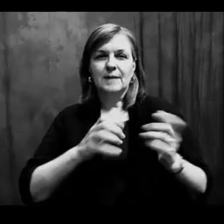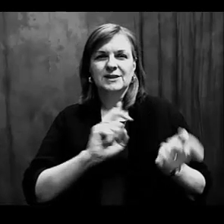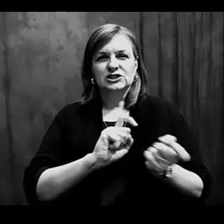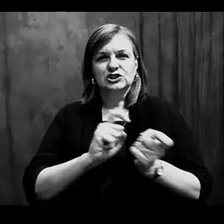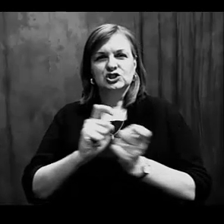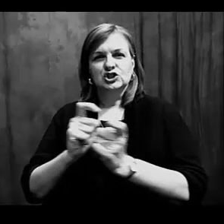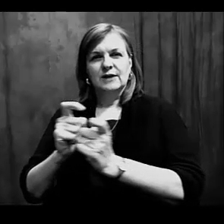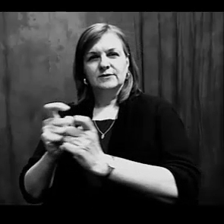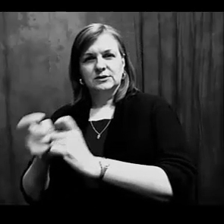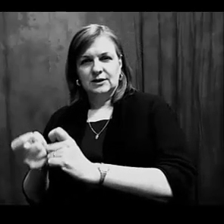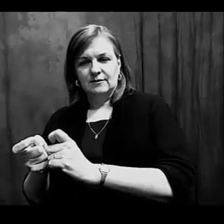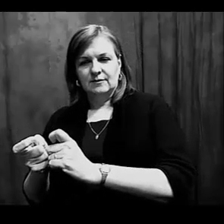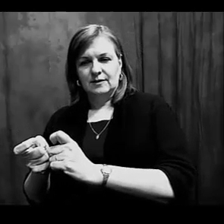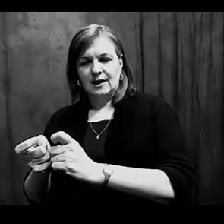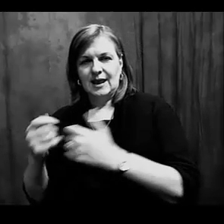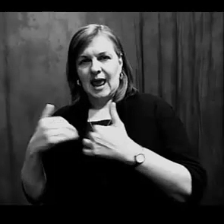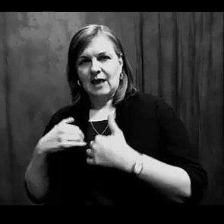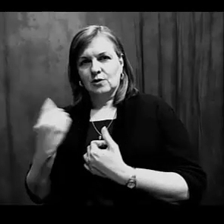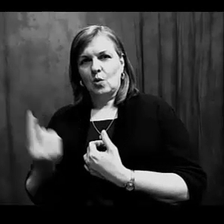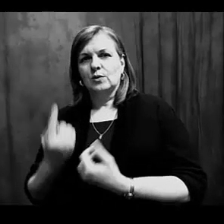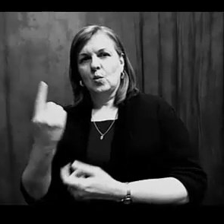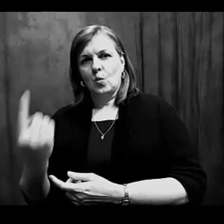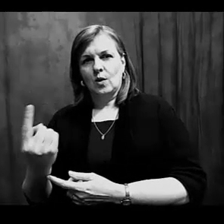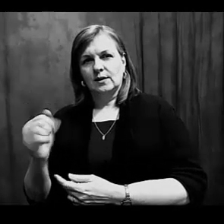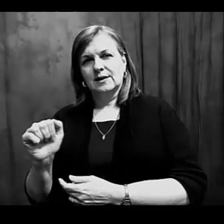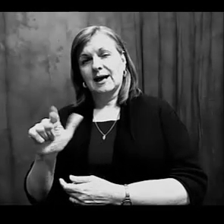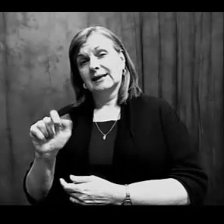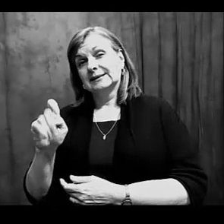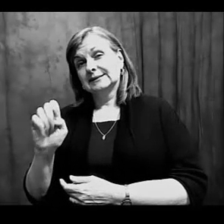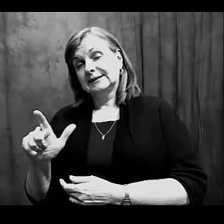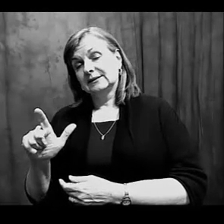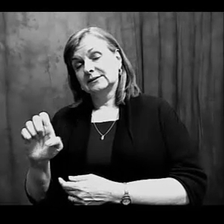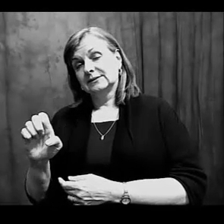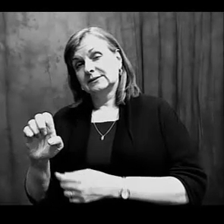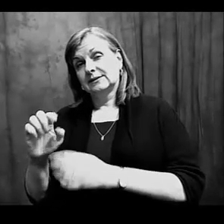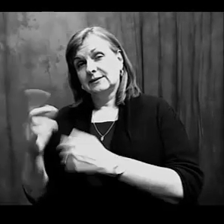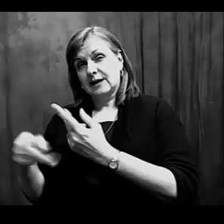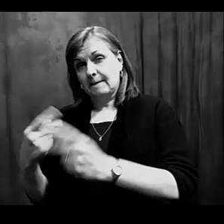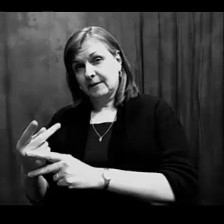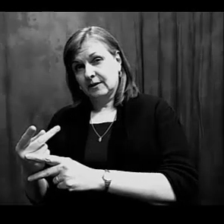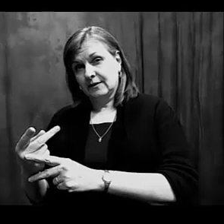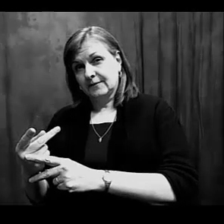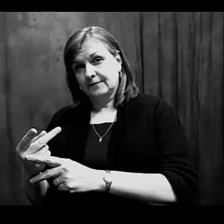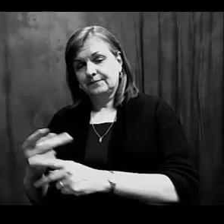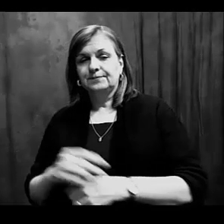that the population actually shifts to having only that one allele type?